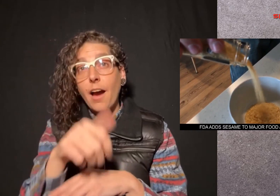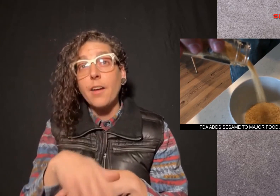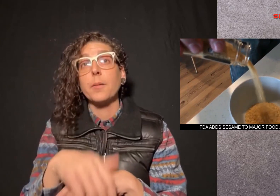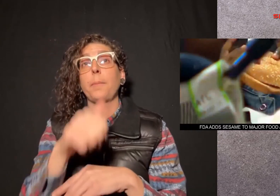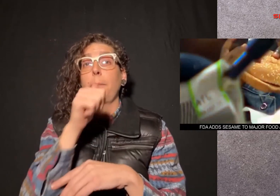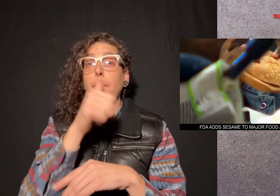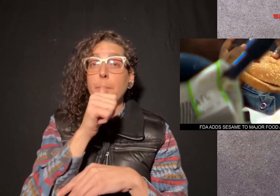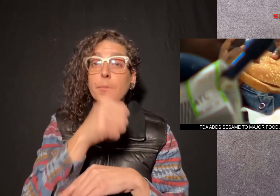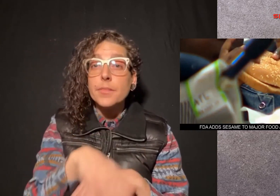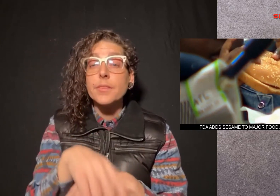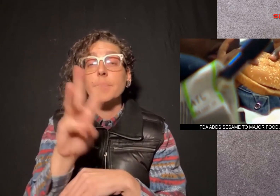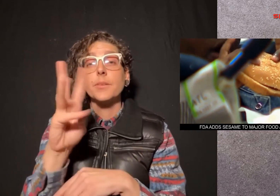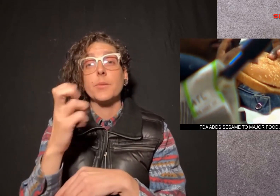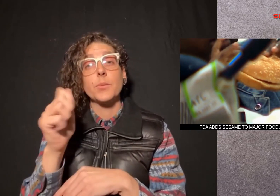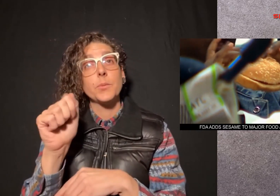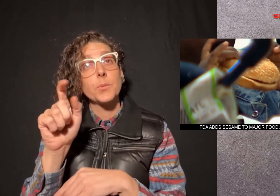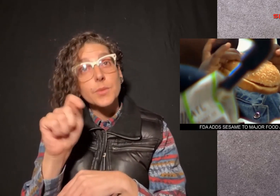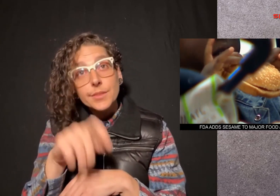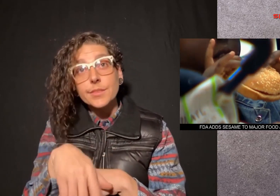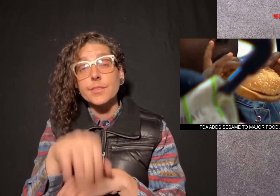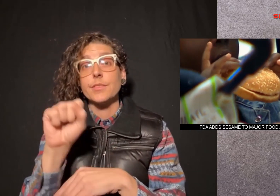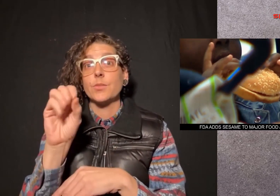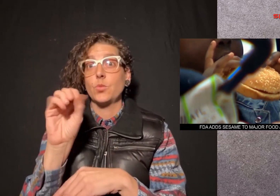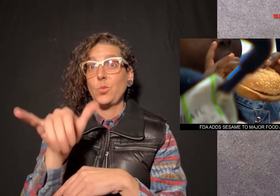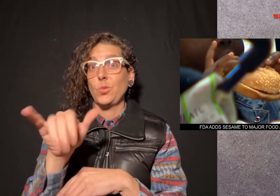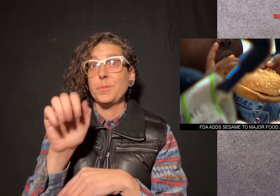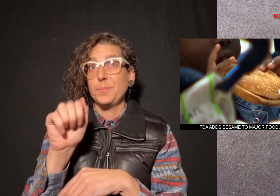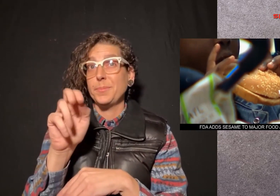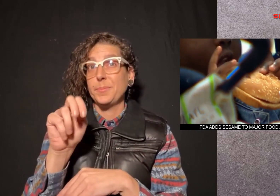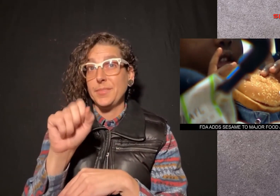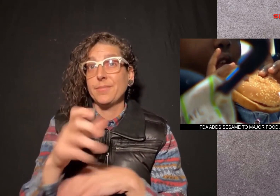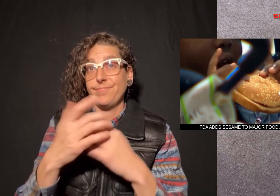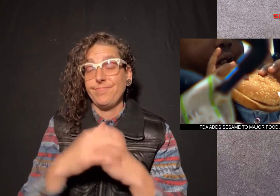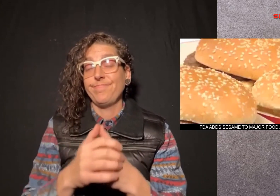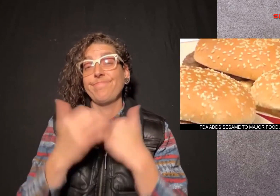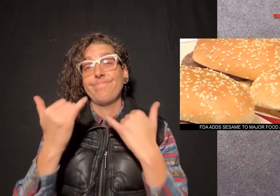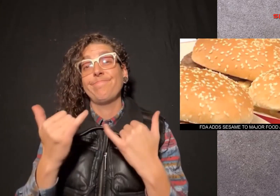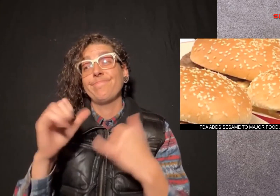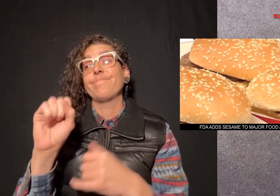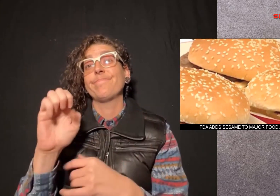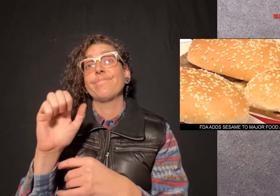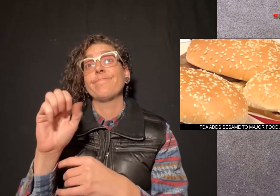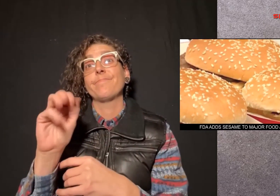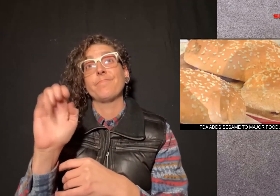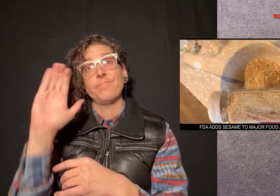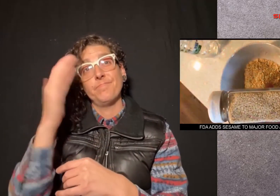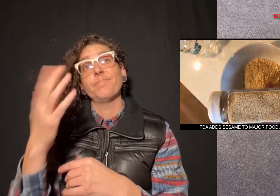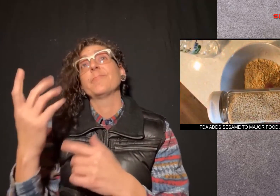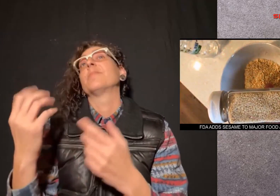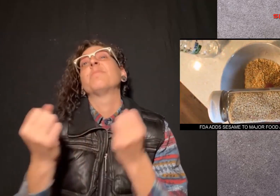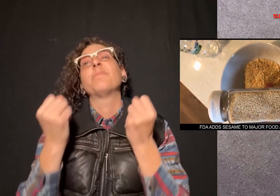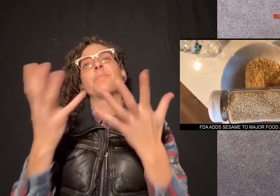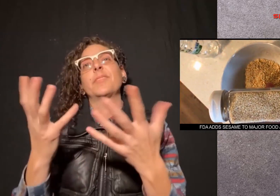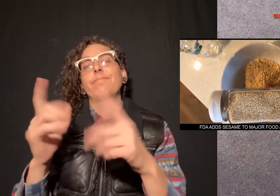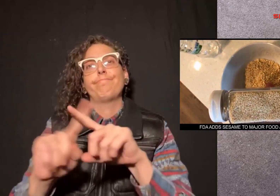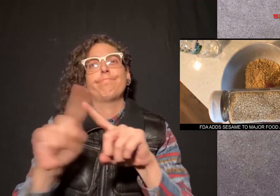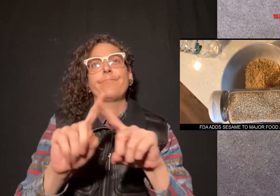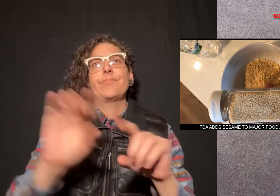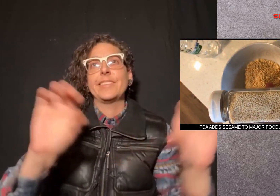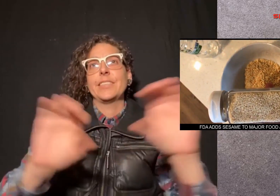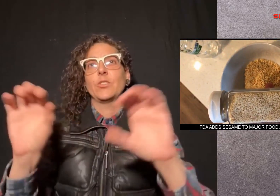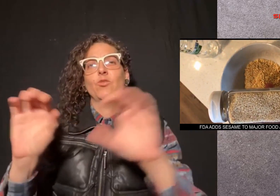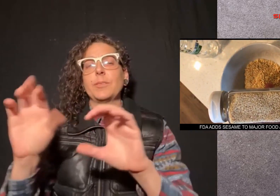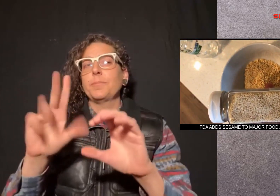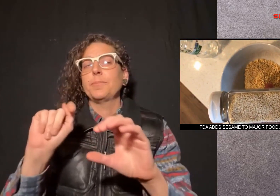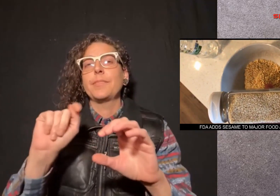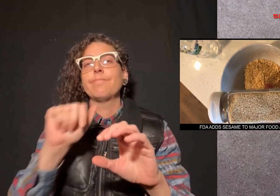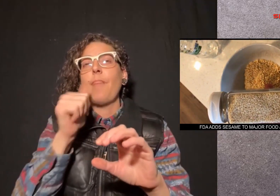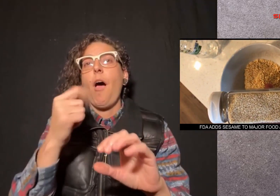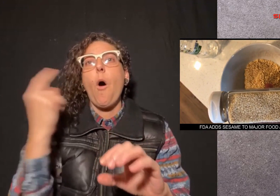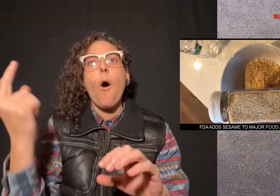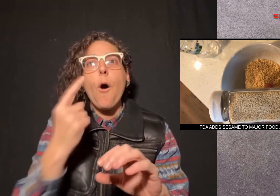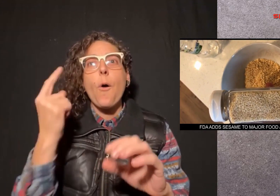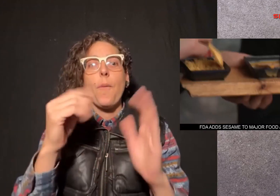peanuts wheat and soybeans sesame appears in many different ingredients but has not